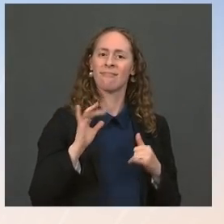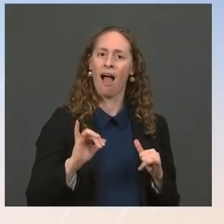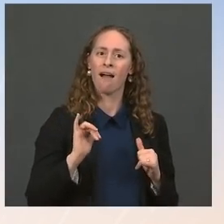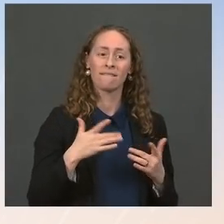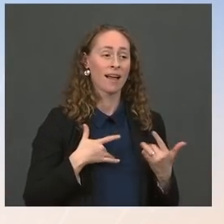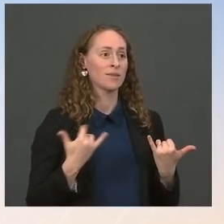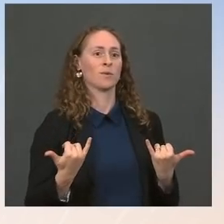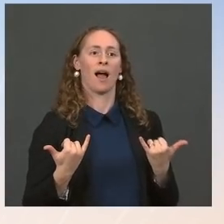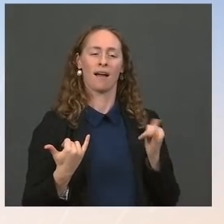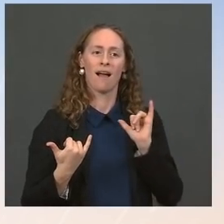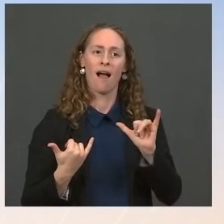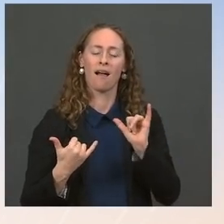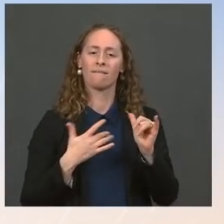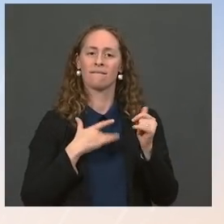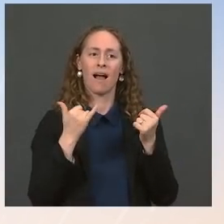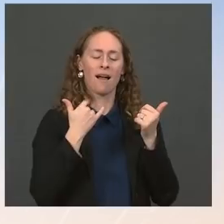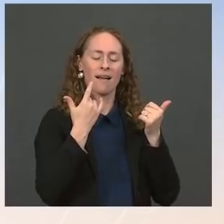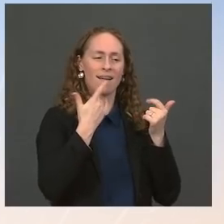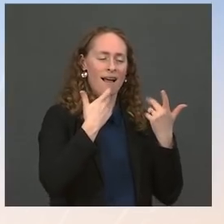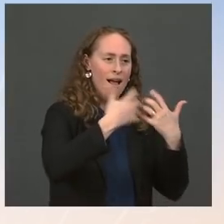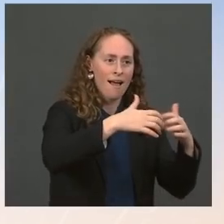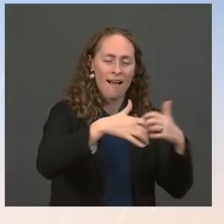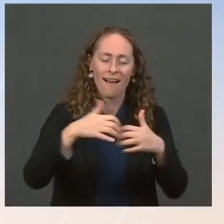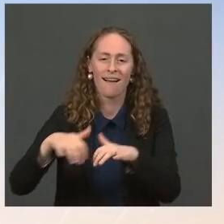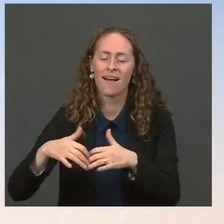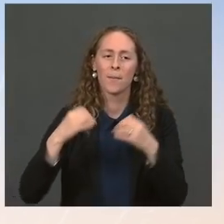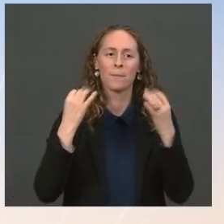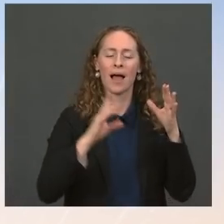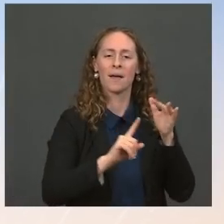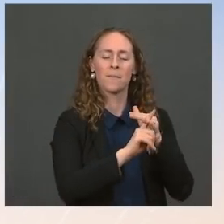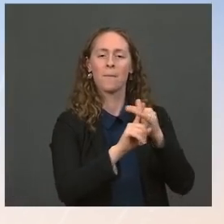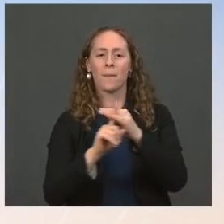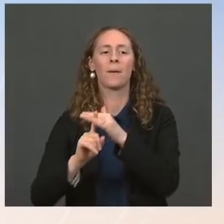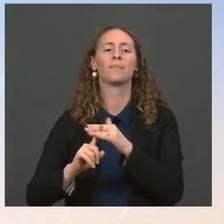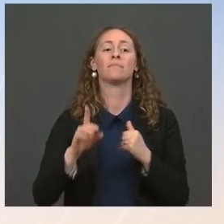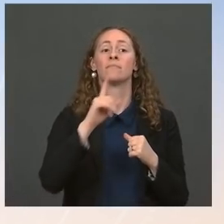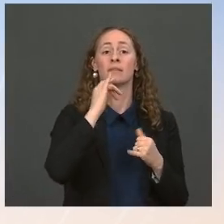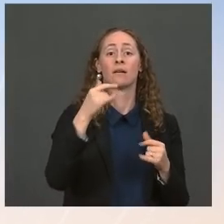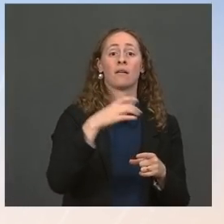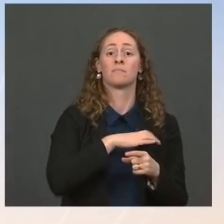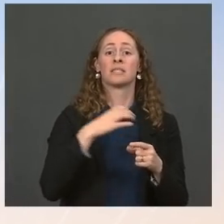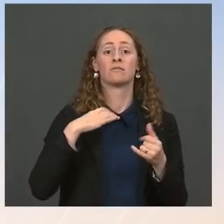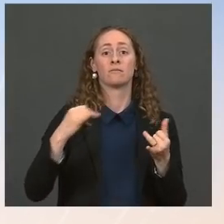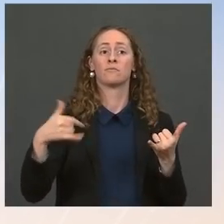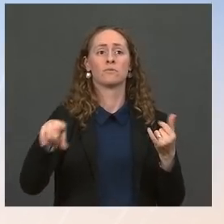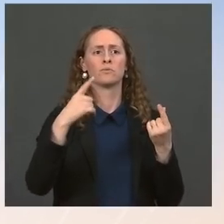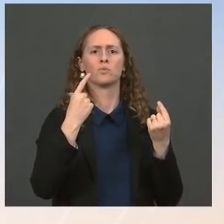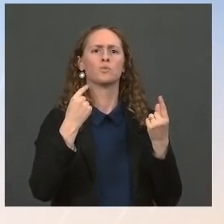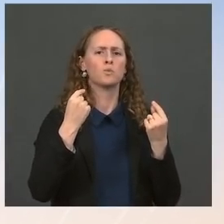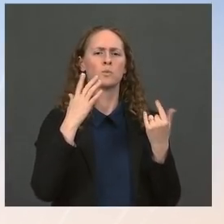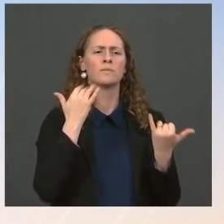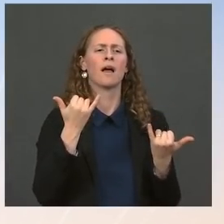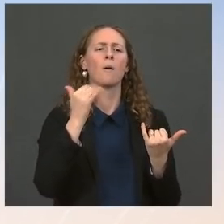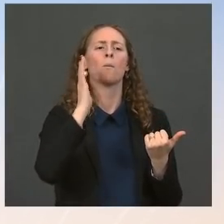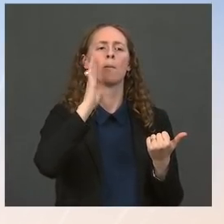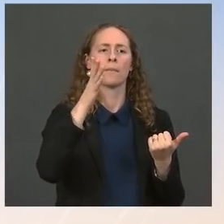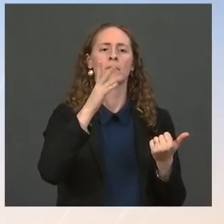So, the commission will release the draft preliminary discussion materials tomorrow, which is their timeline or their de- -- was their deadline,